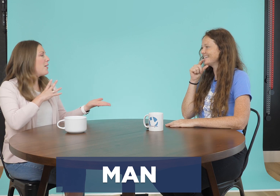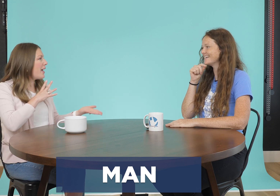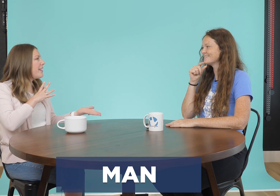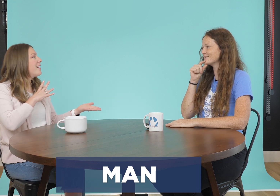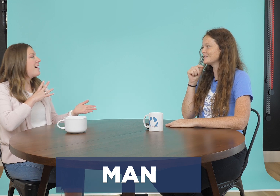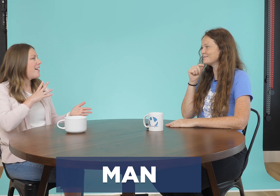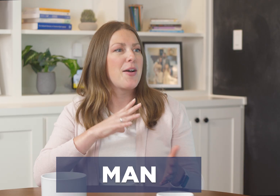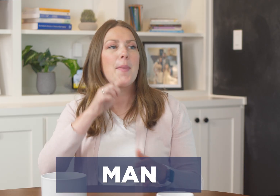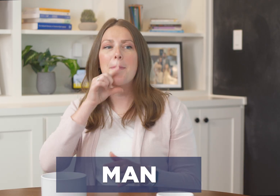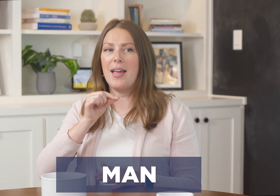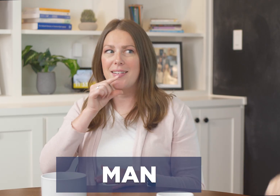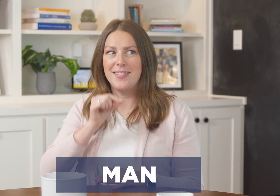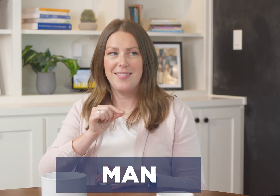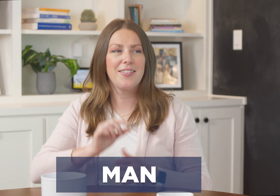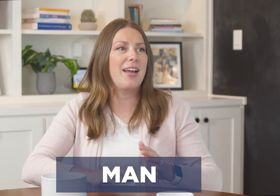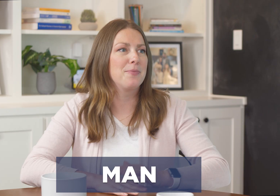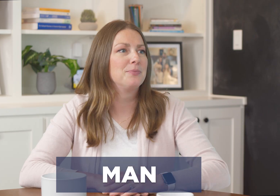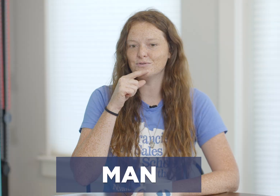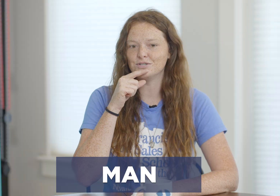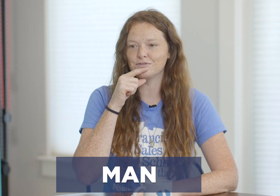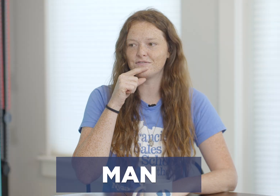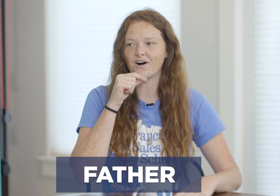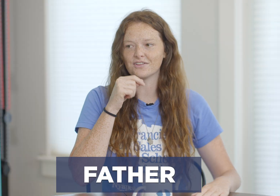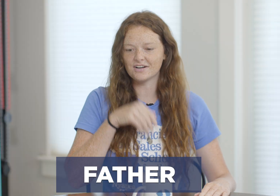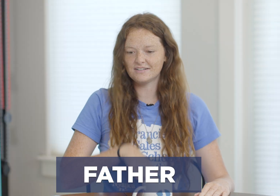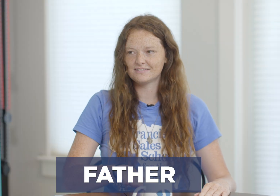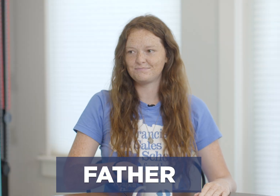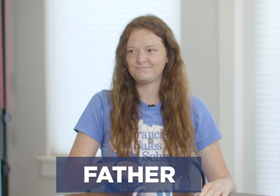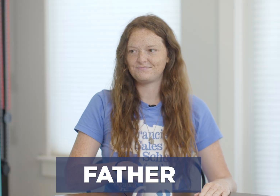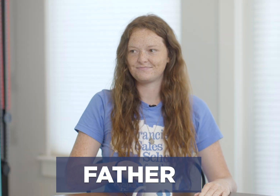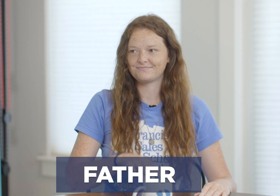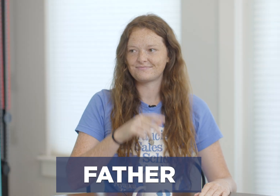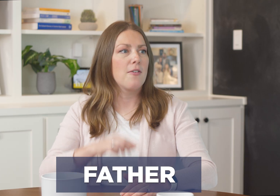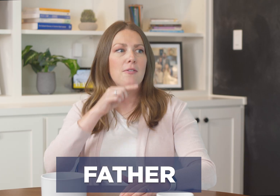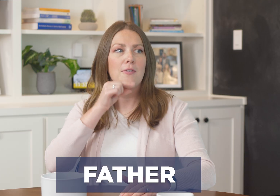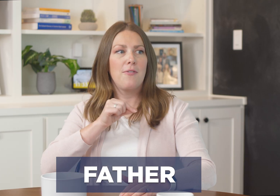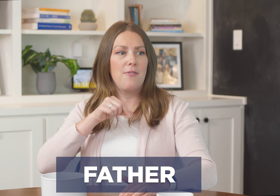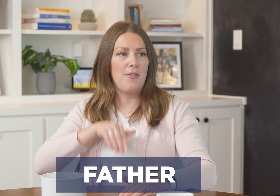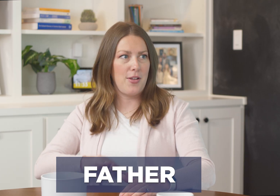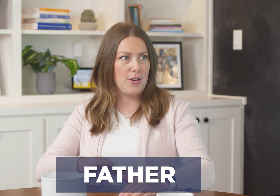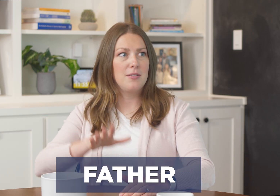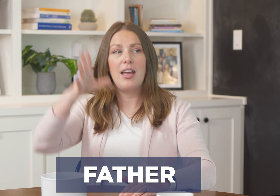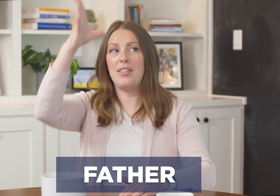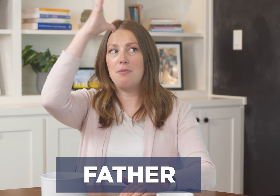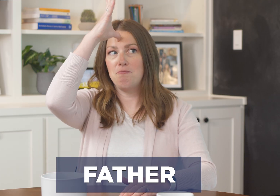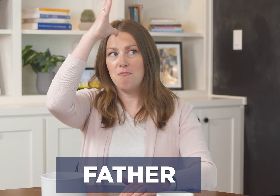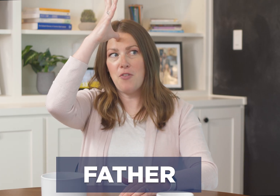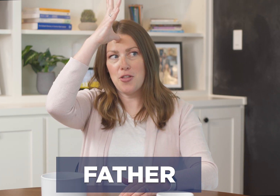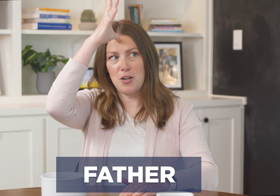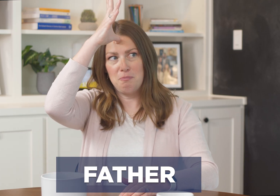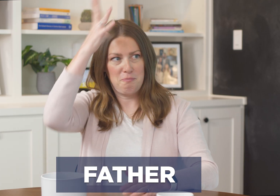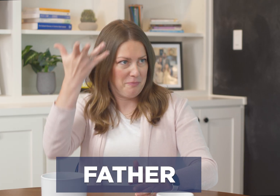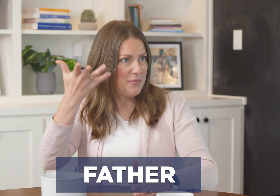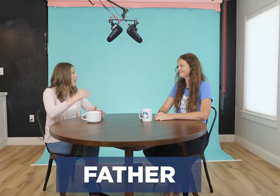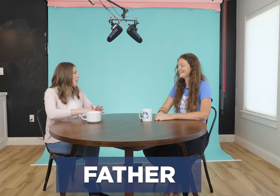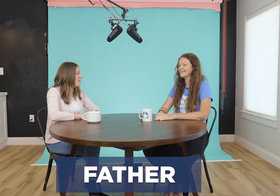Okay, so this is man, Man And then you would do. Father Okay. Father and then father. All right.